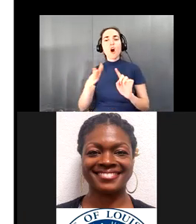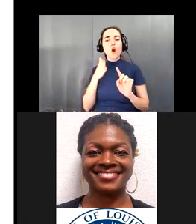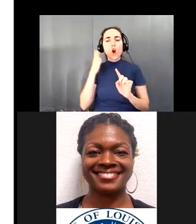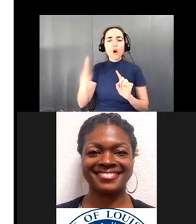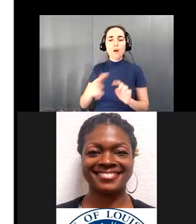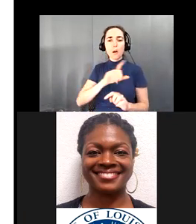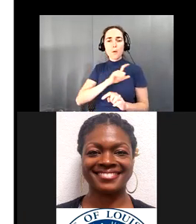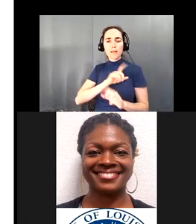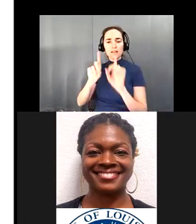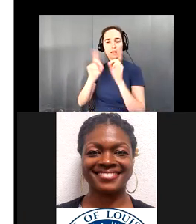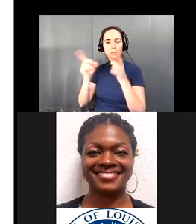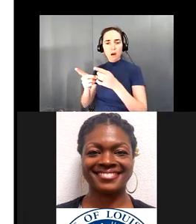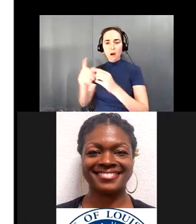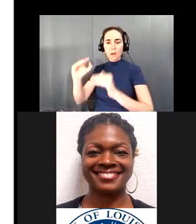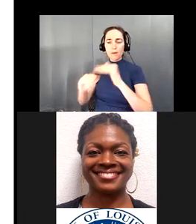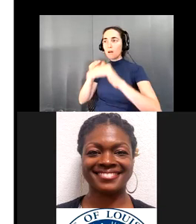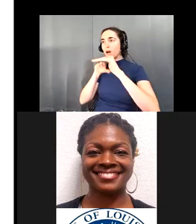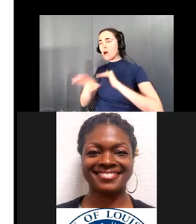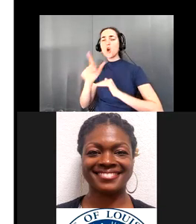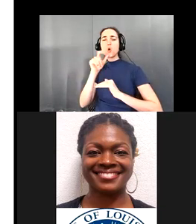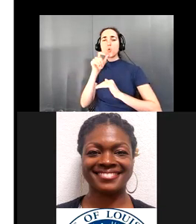know the people that are serving you. 16:10:59 It's important to know when I was